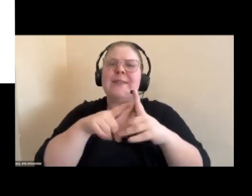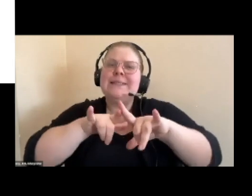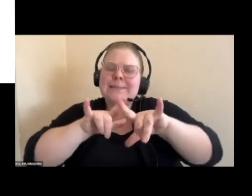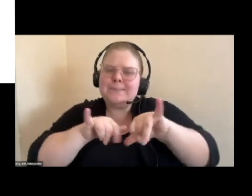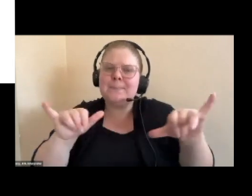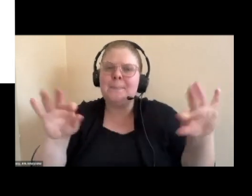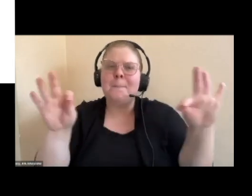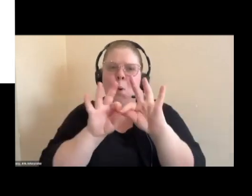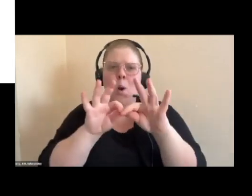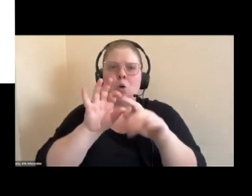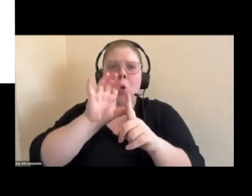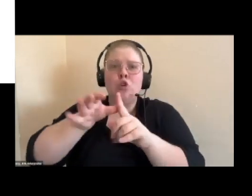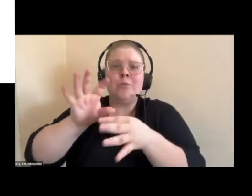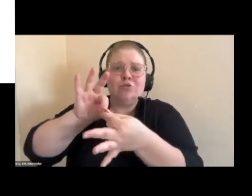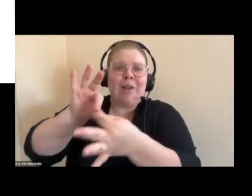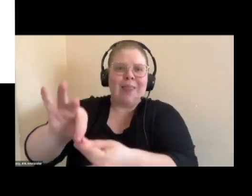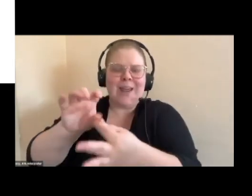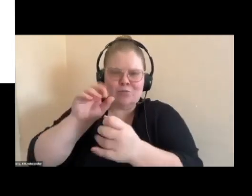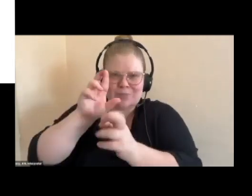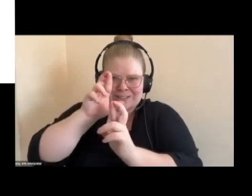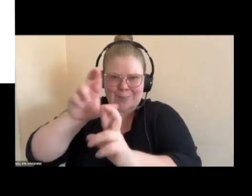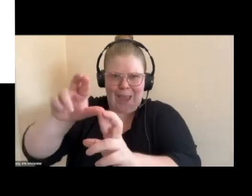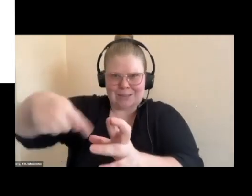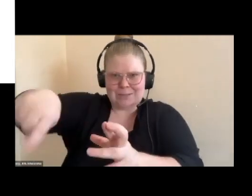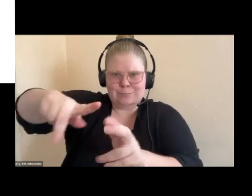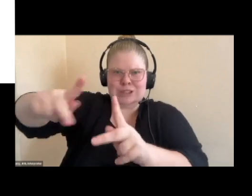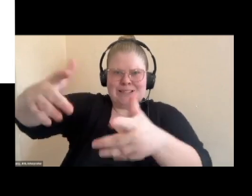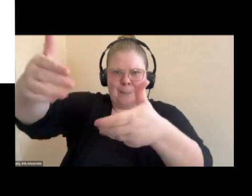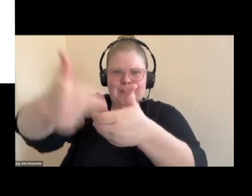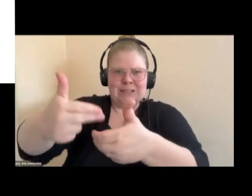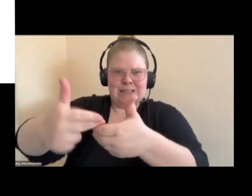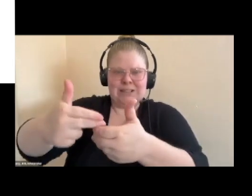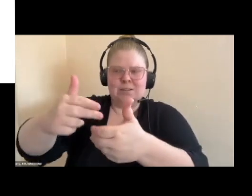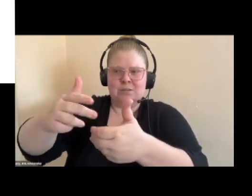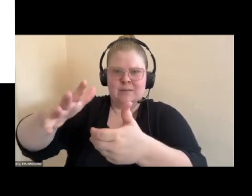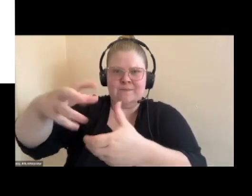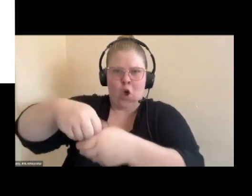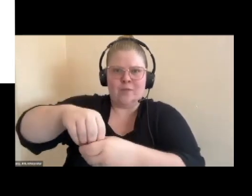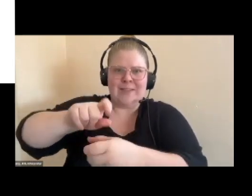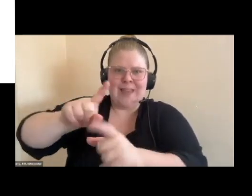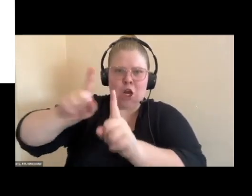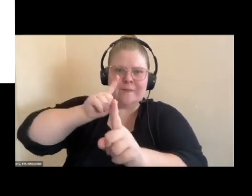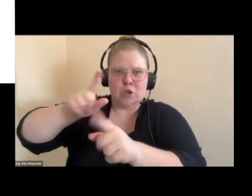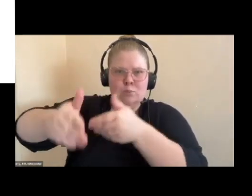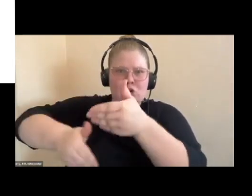to the participants that we will be interviewing. This really would not be